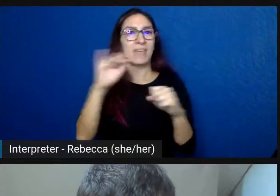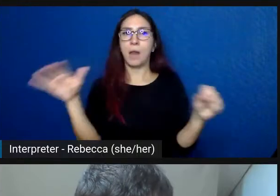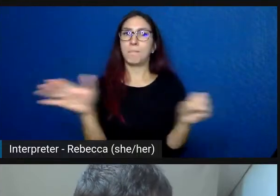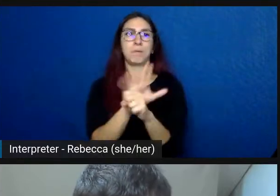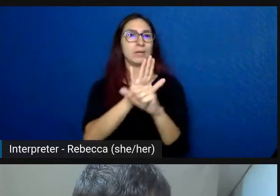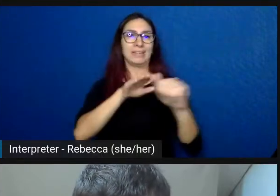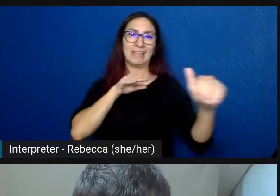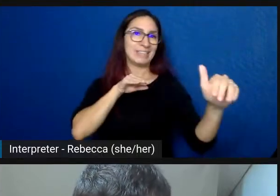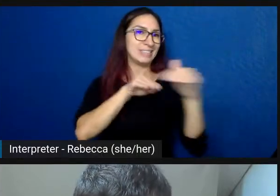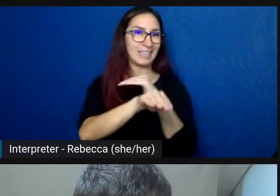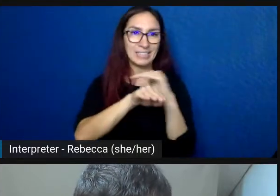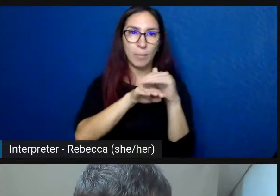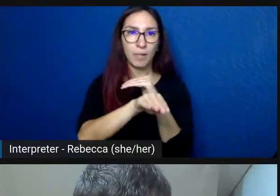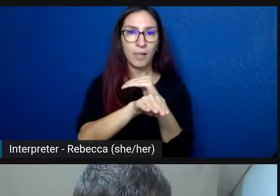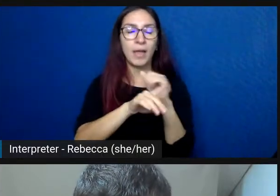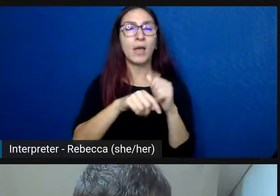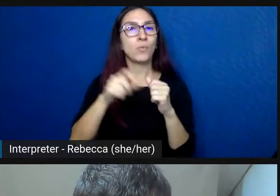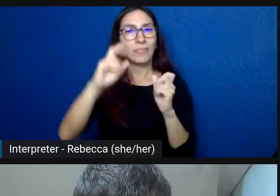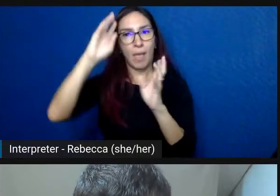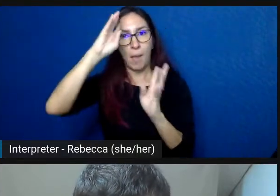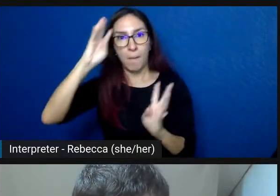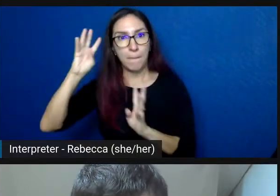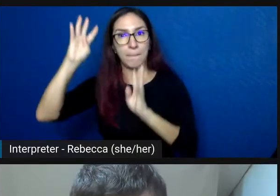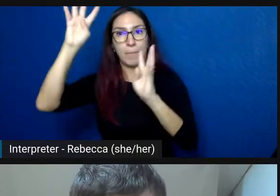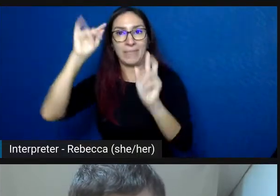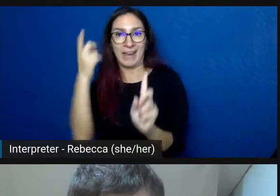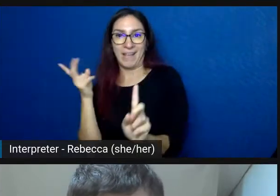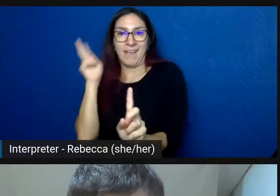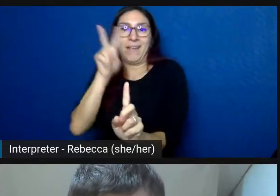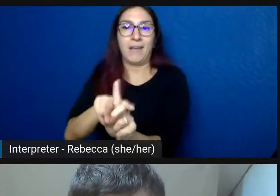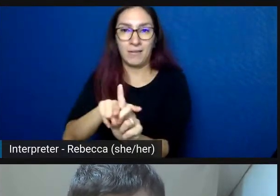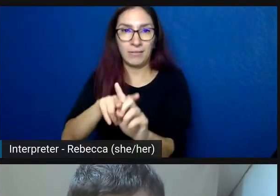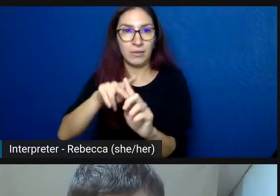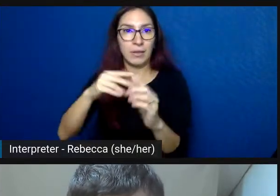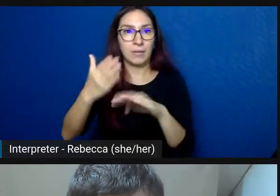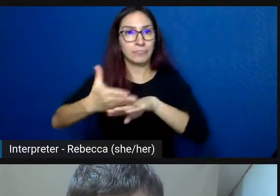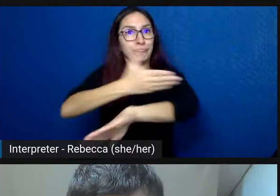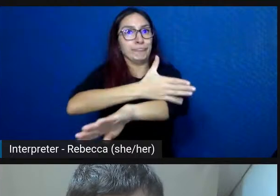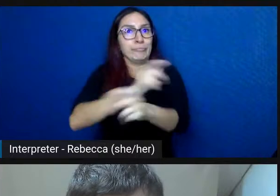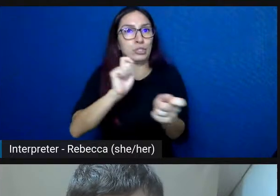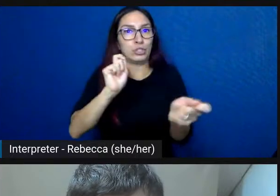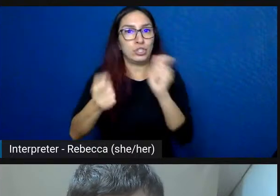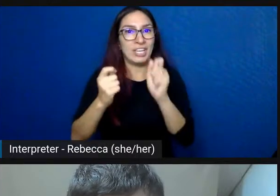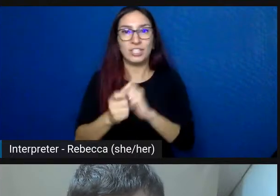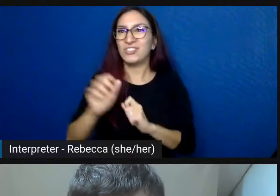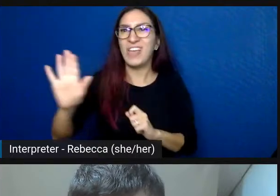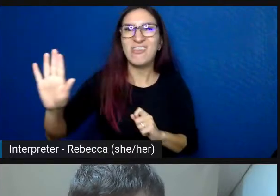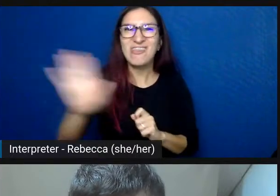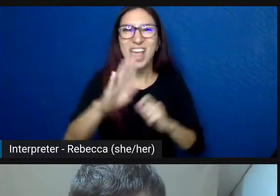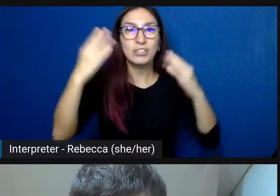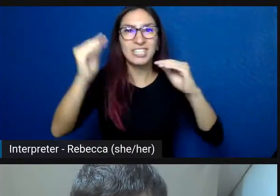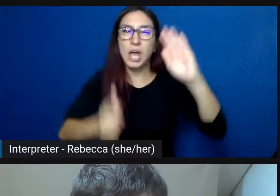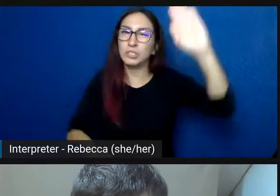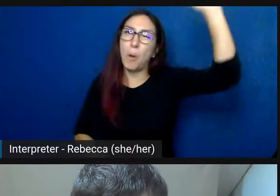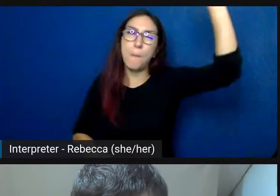They researched what they needed to do to get accessible and when they implemented the changes that